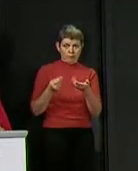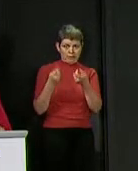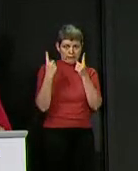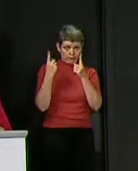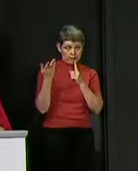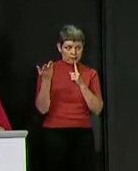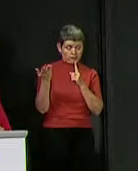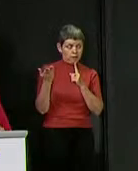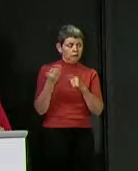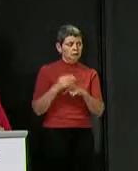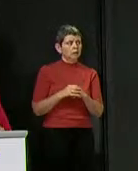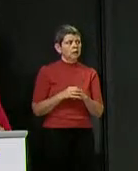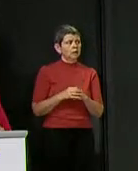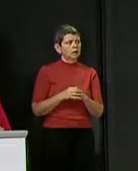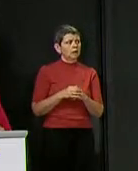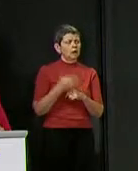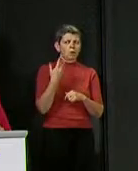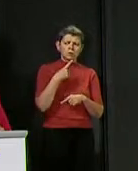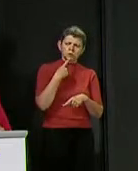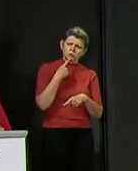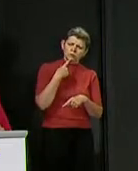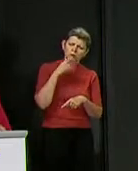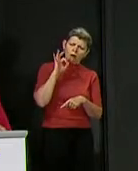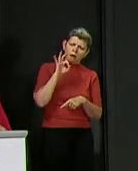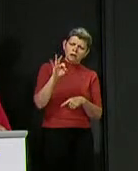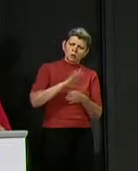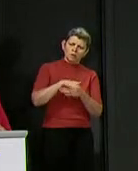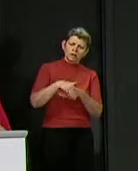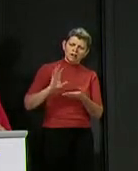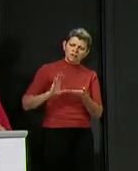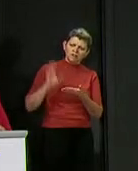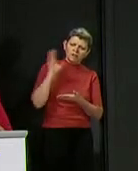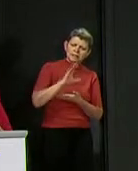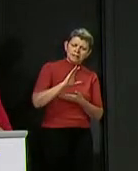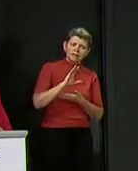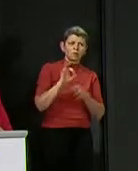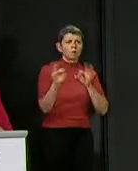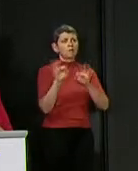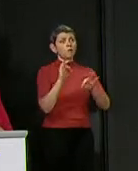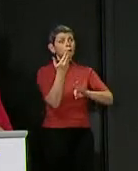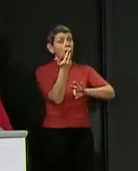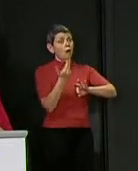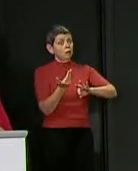just a bit of a follow up about the announcement of funding for the performing arts. I'm sure